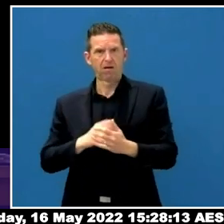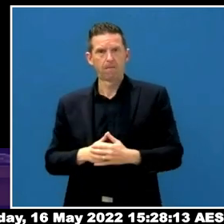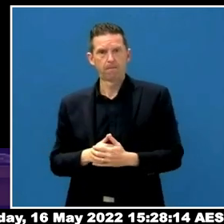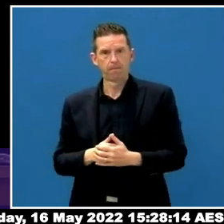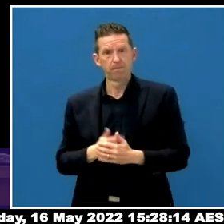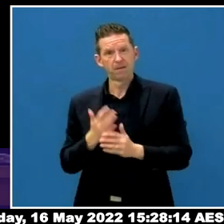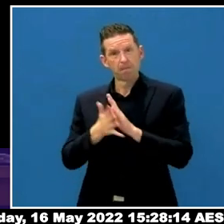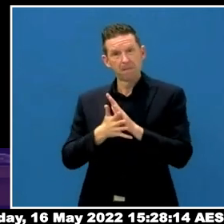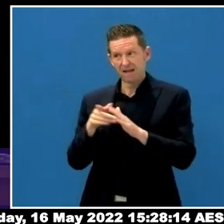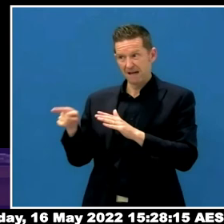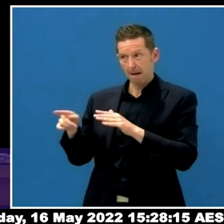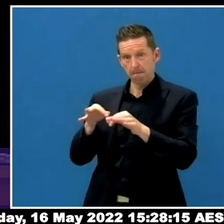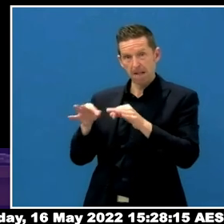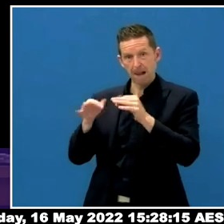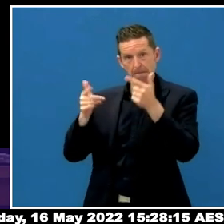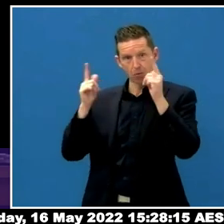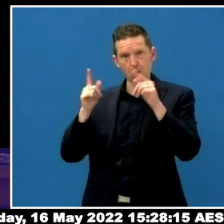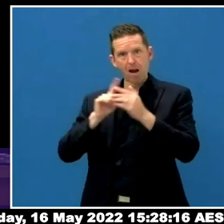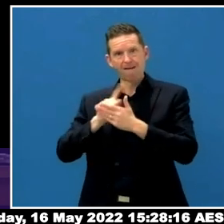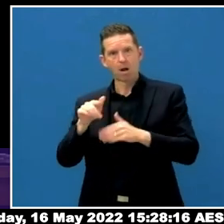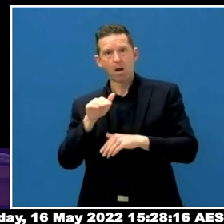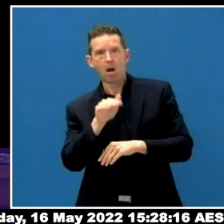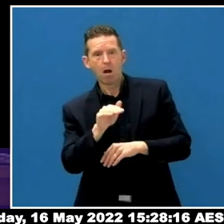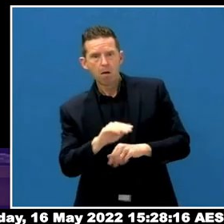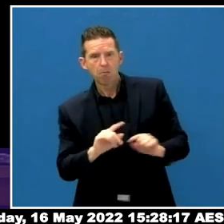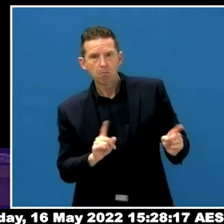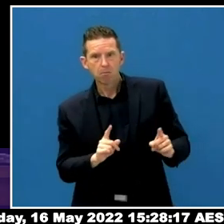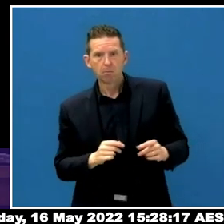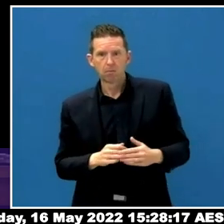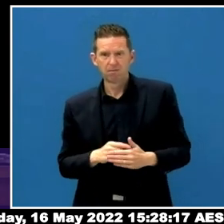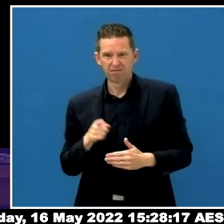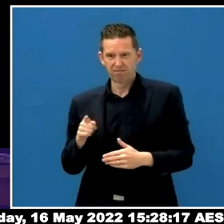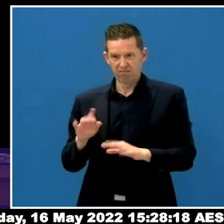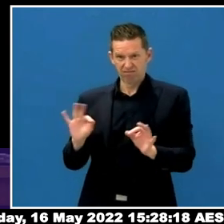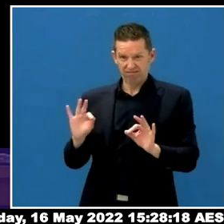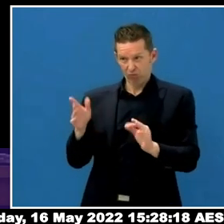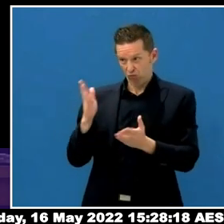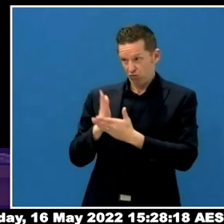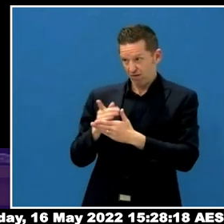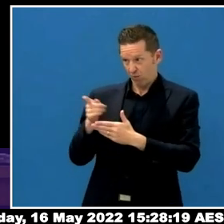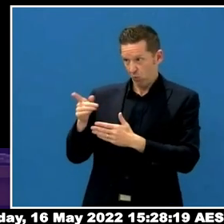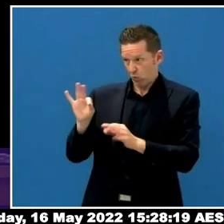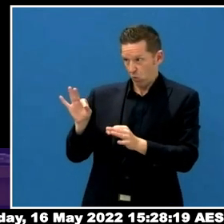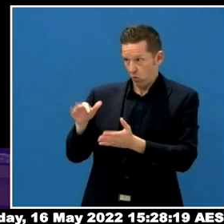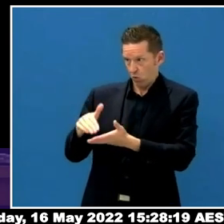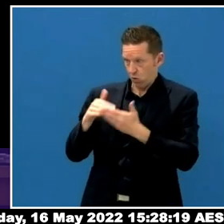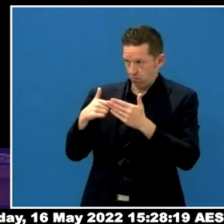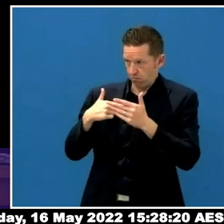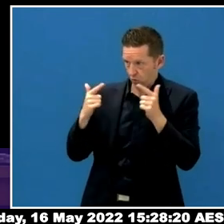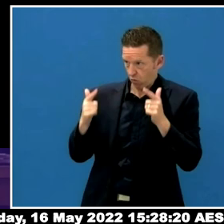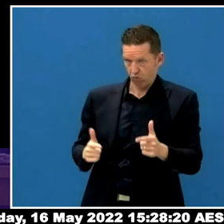Unfortunately, the plan manager didn't really offer it much, no. They didn't help much. ROB: Just log onto the website and try to find out